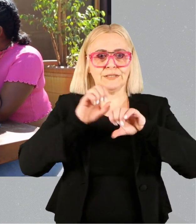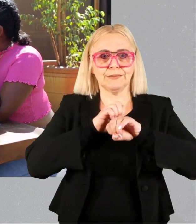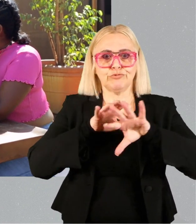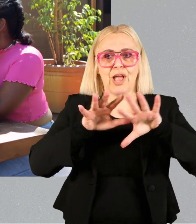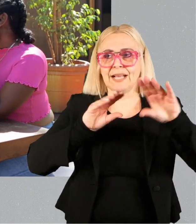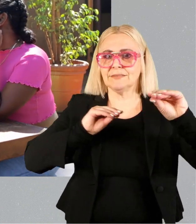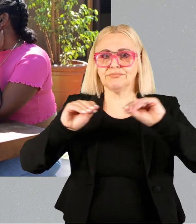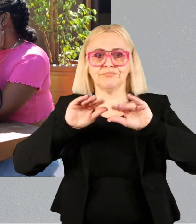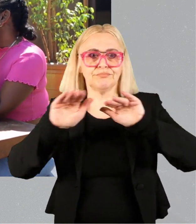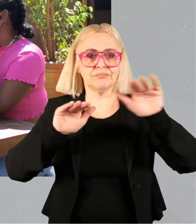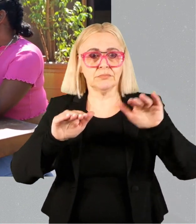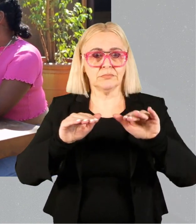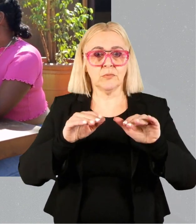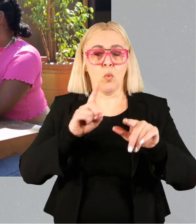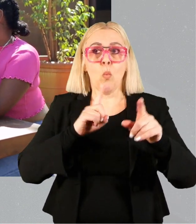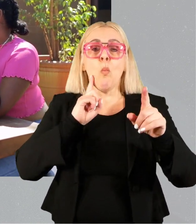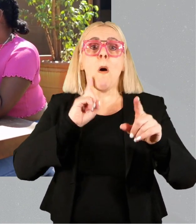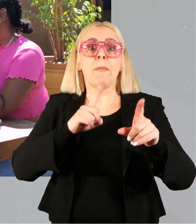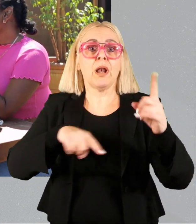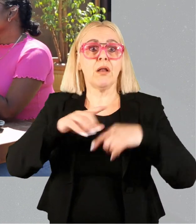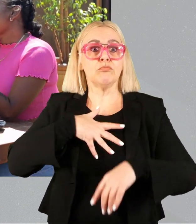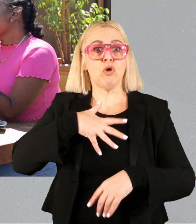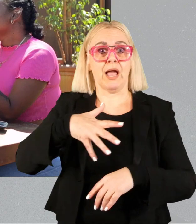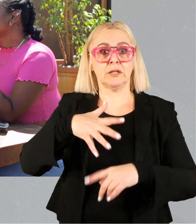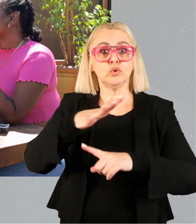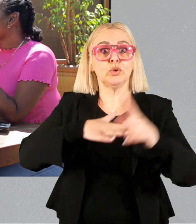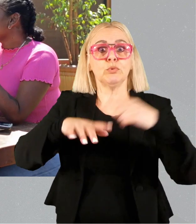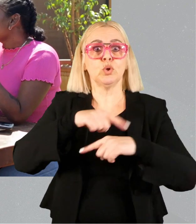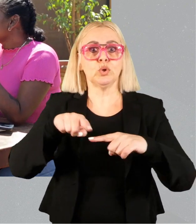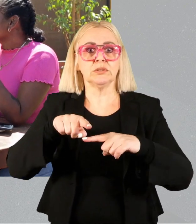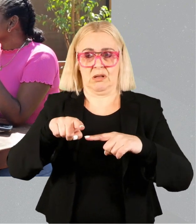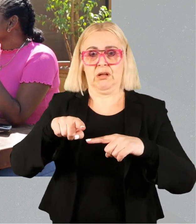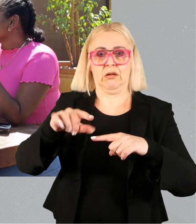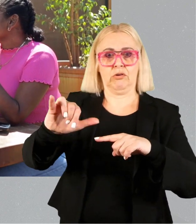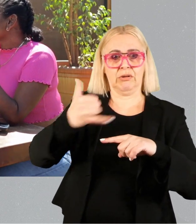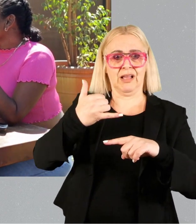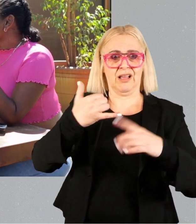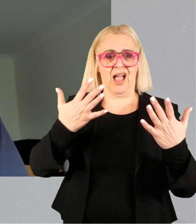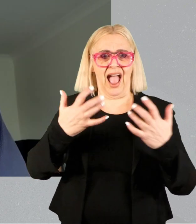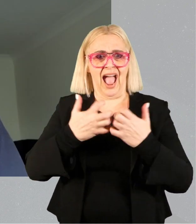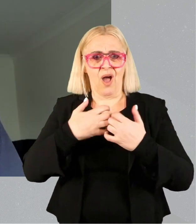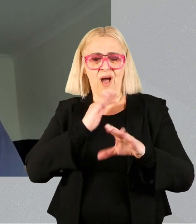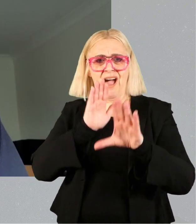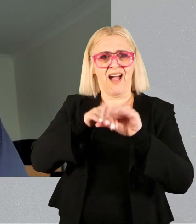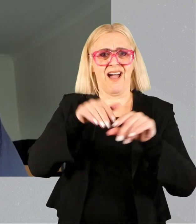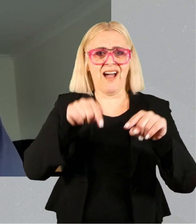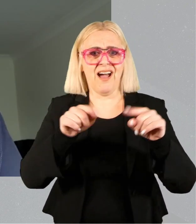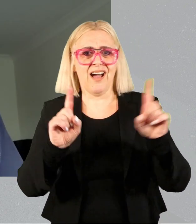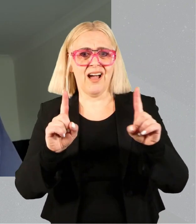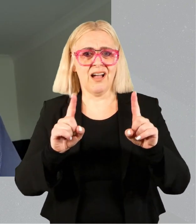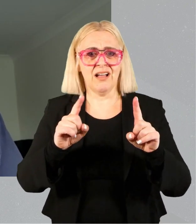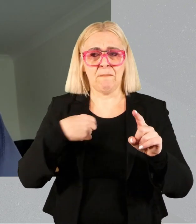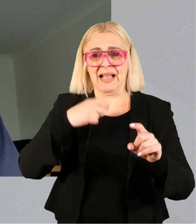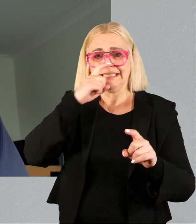As soon as women were pregnant in the community, they were ringing up, "How do I become part of this?" "My sister told me about this." "I'm really excited."